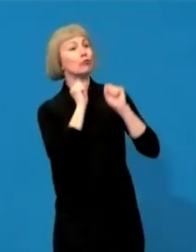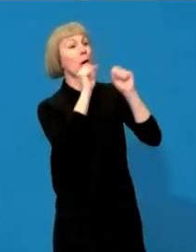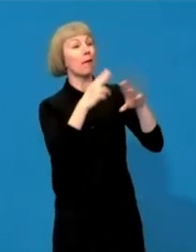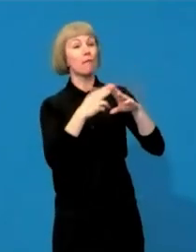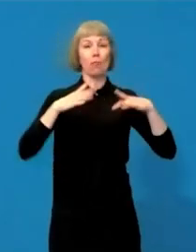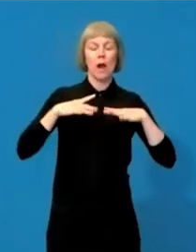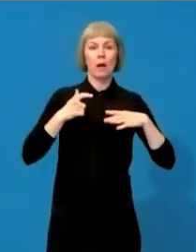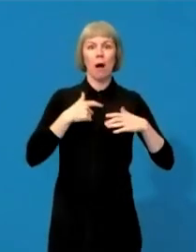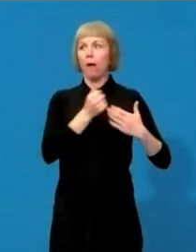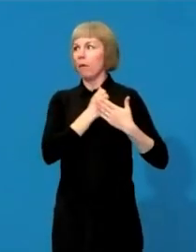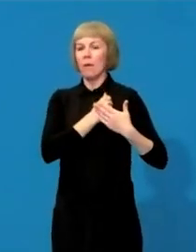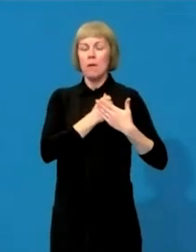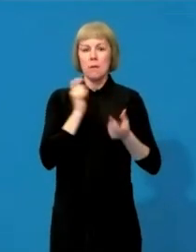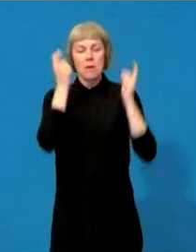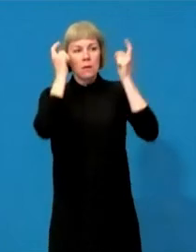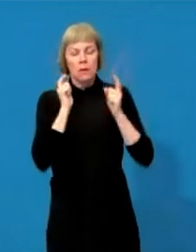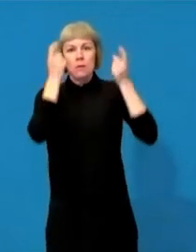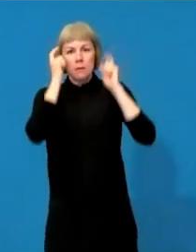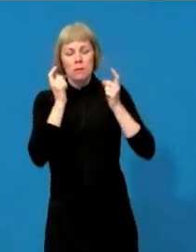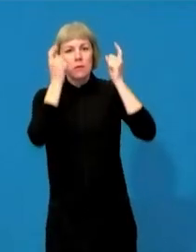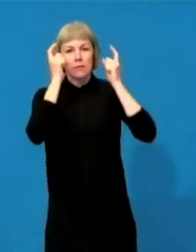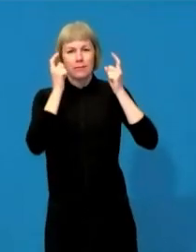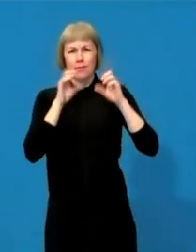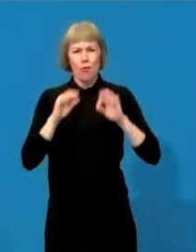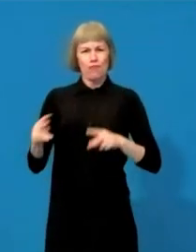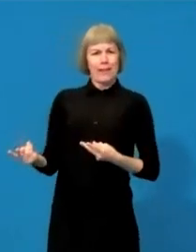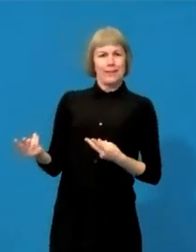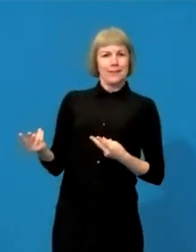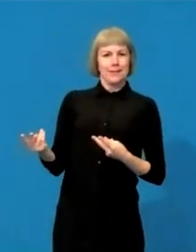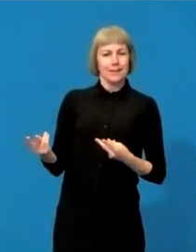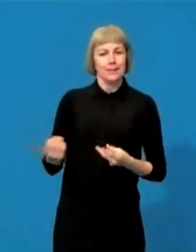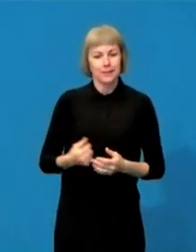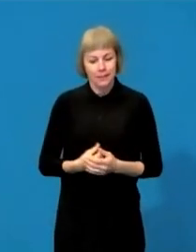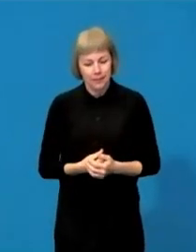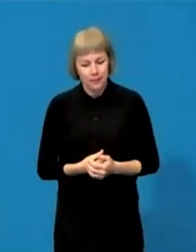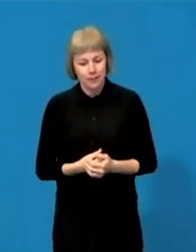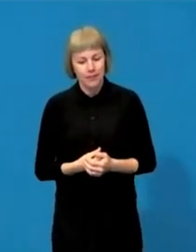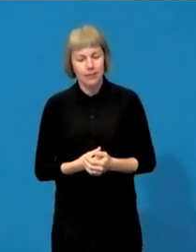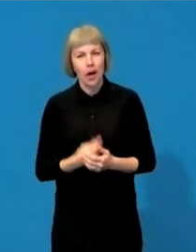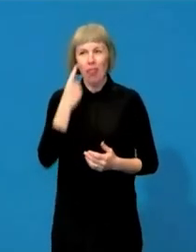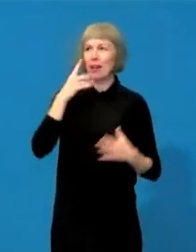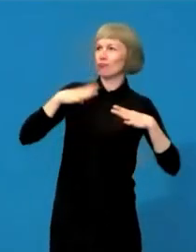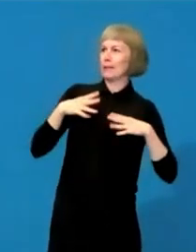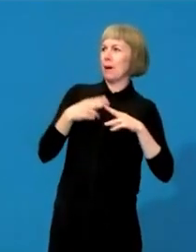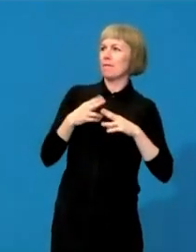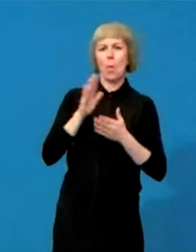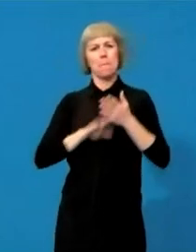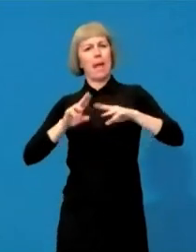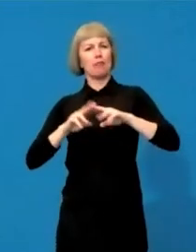As respite meant to be to - I don't know, meant to give the parents a break or something. But that don't - that's not a break for me.